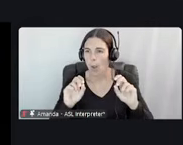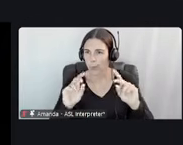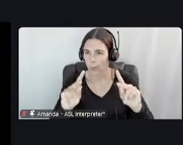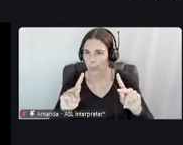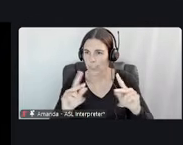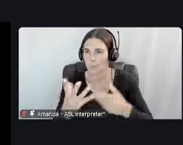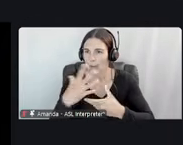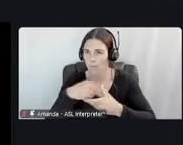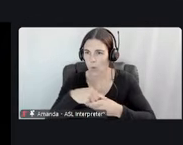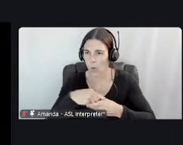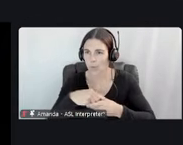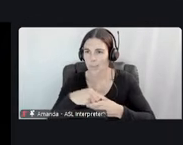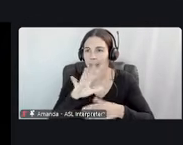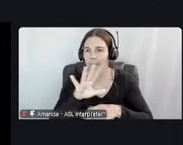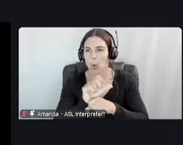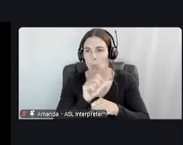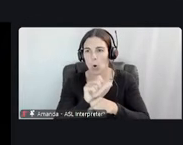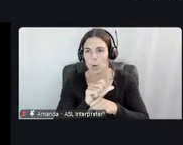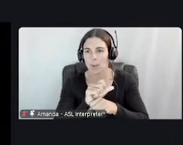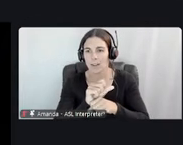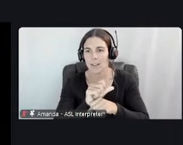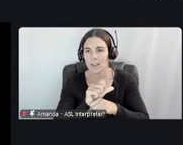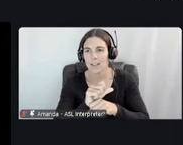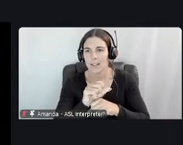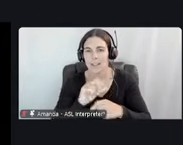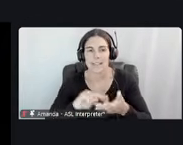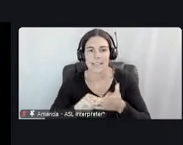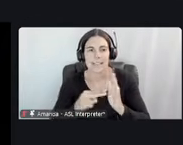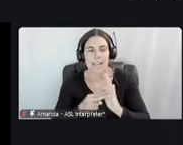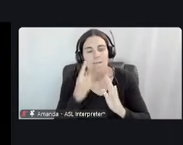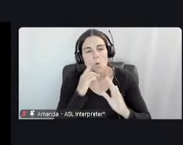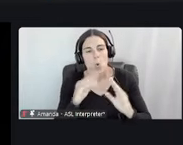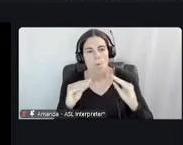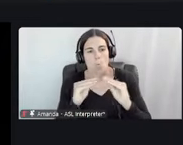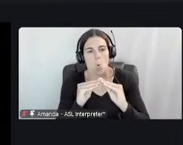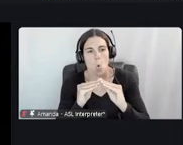in this work. And then we intend for much more investment and funding opportunities to come